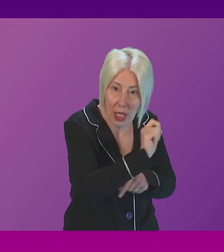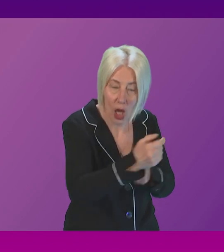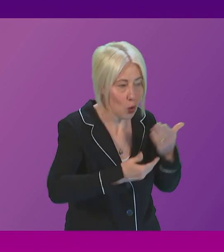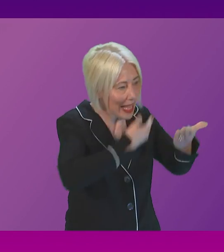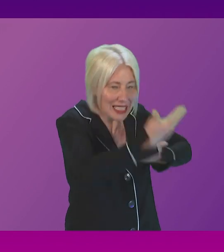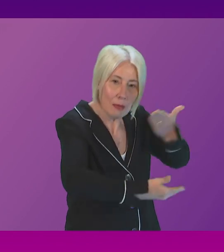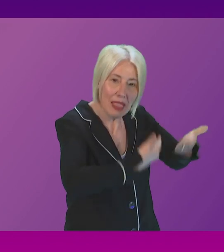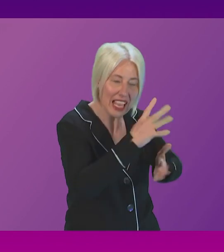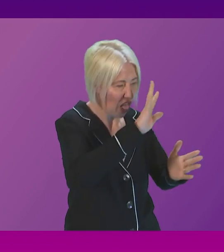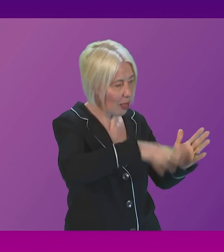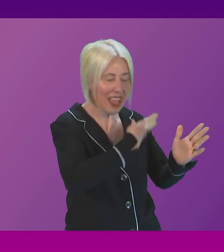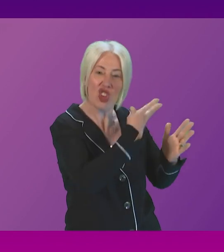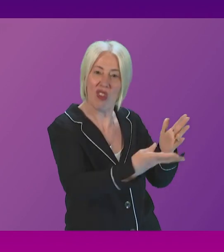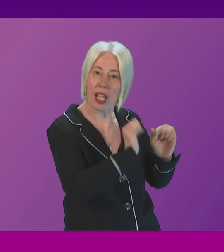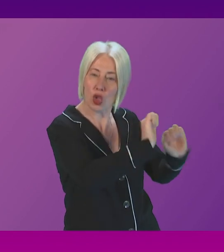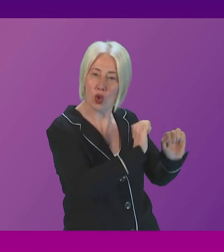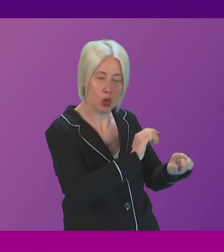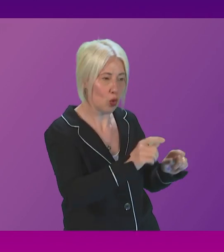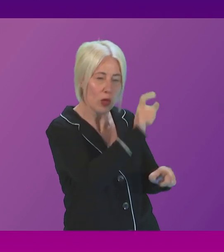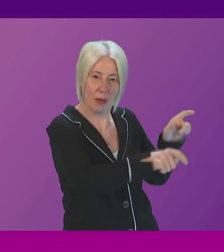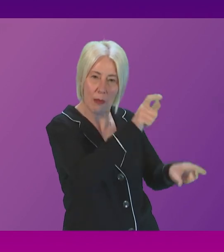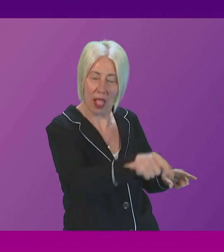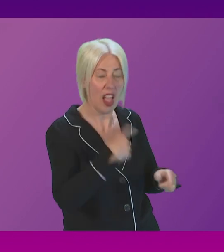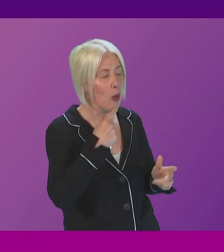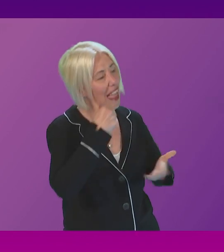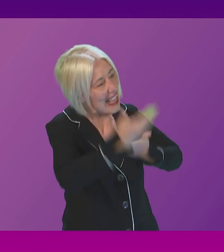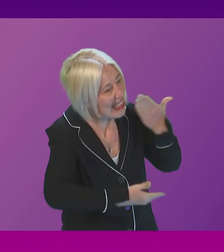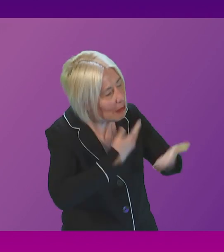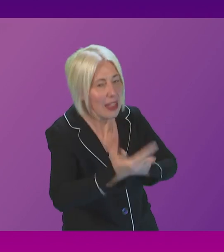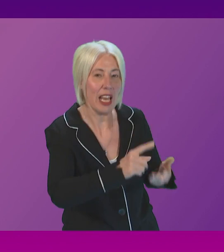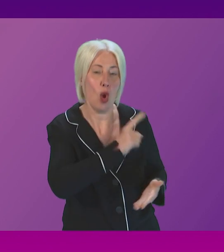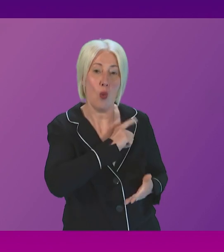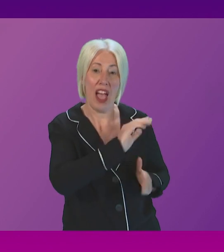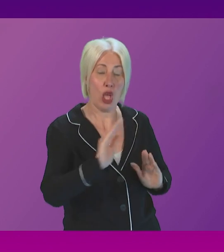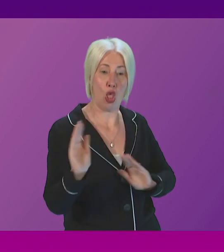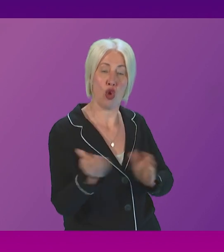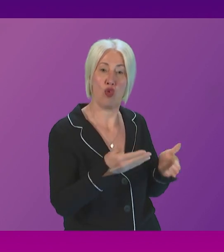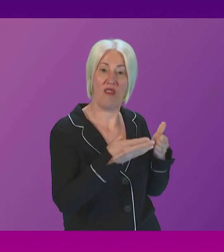islanders—he is going to explain why their services have been cut off for an entire month.